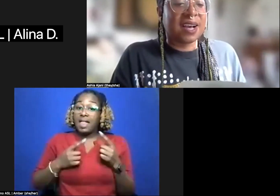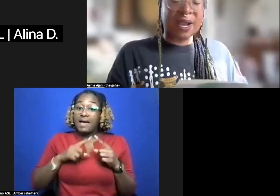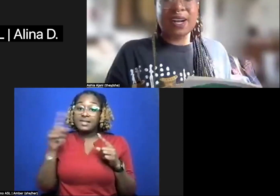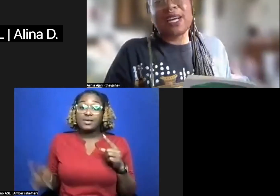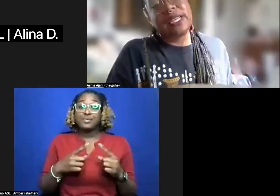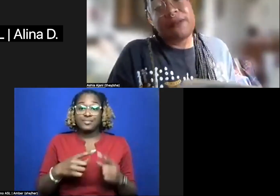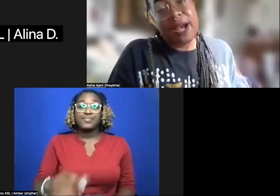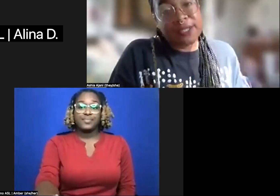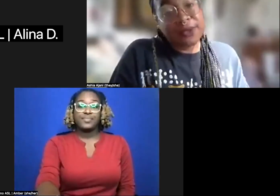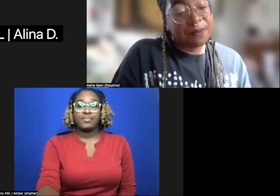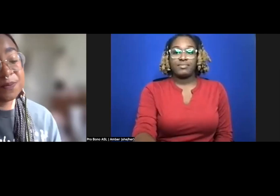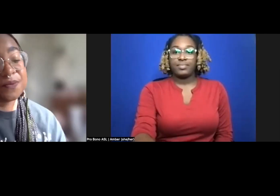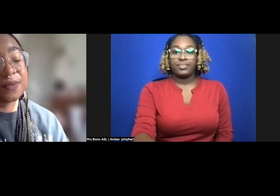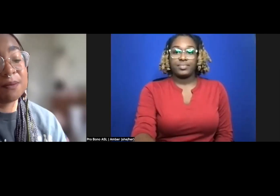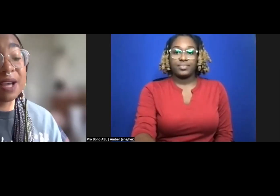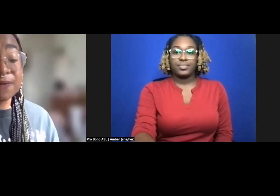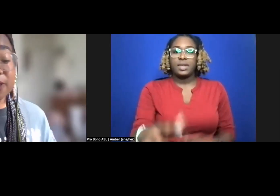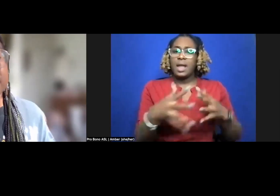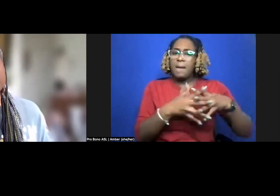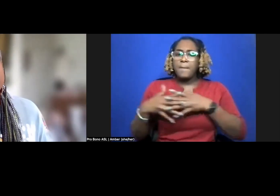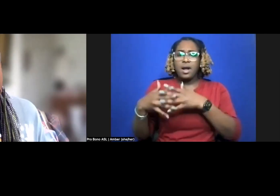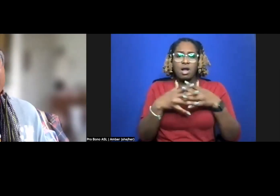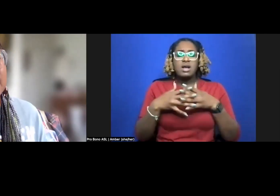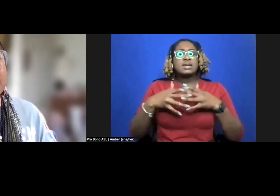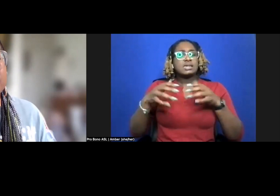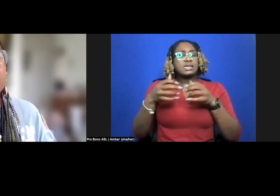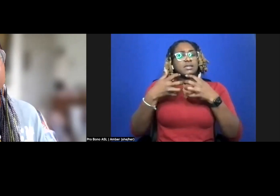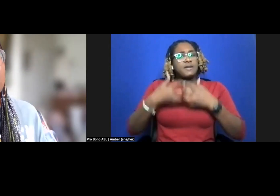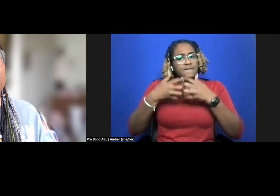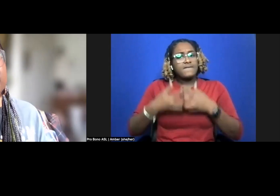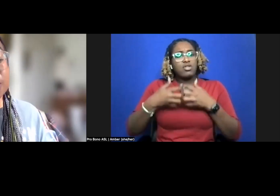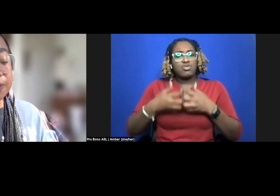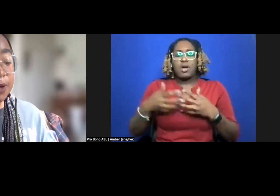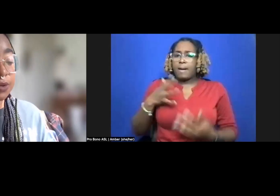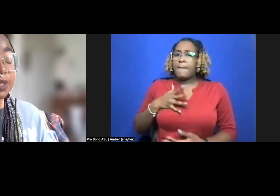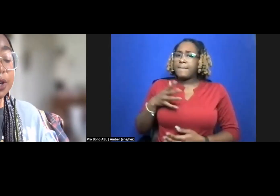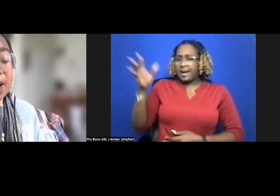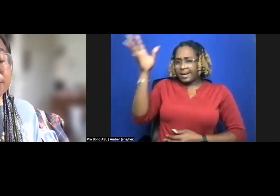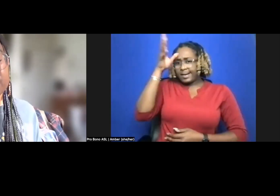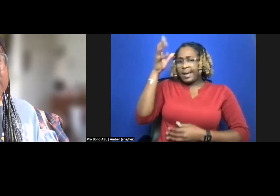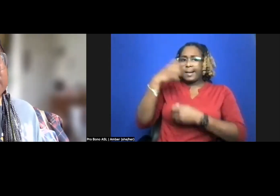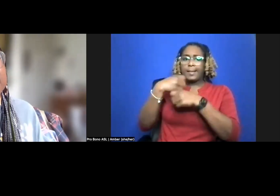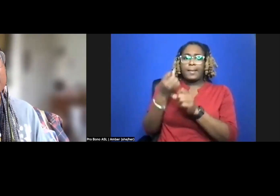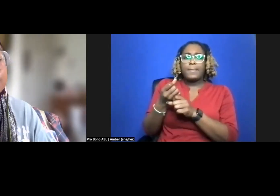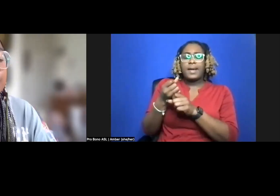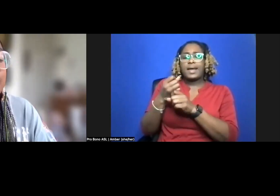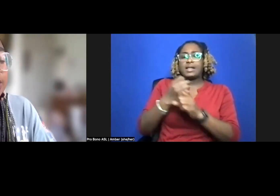america is a factory. my father builds security cameras from discarded junk phones their cracked screens, a subterranean